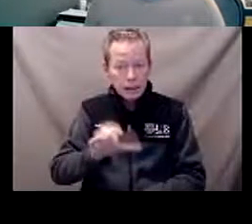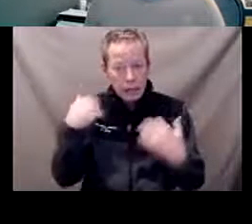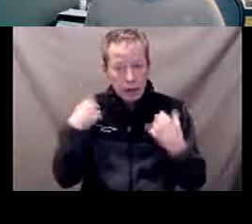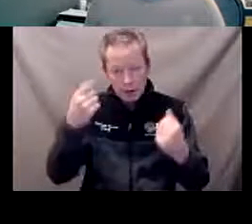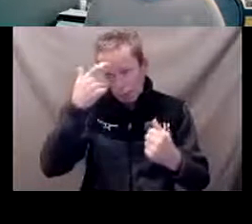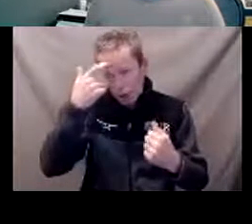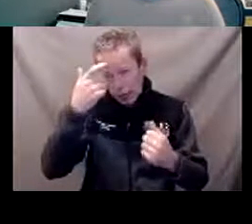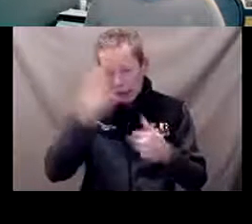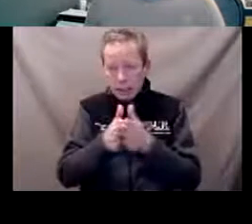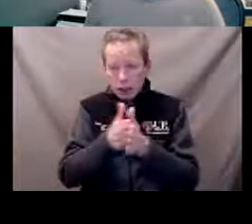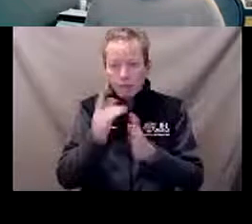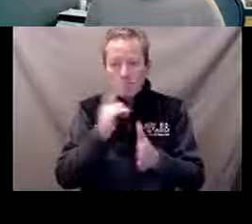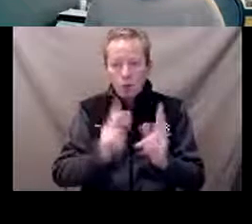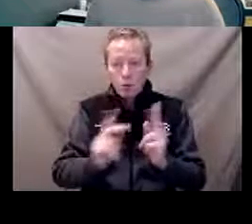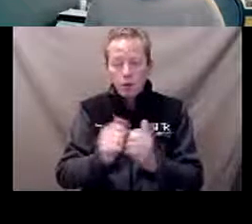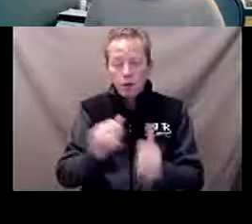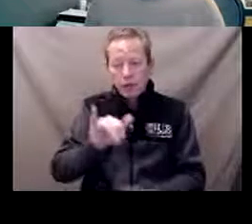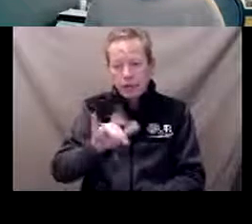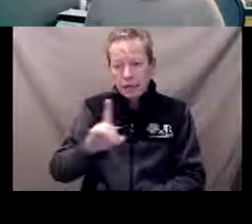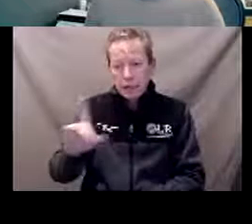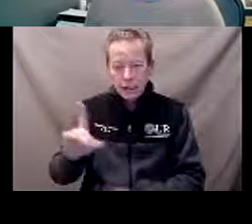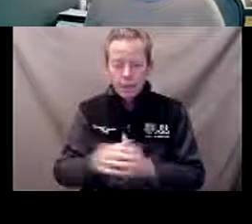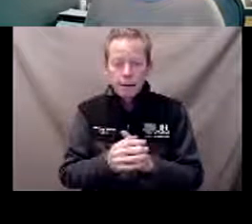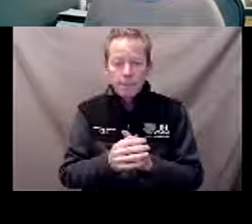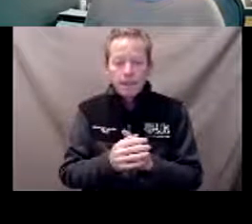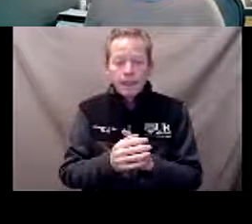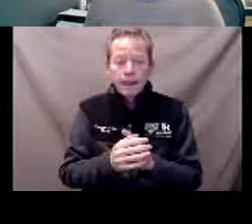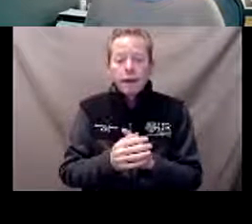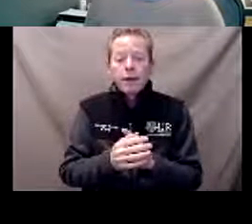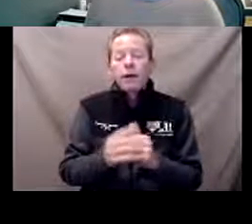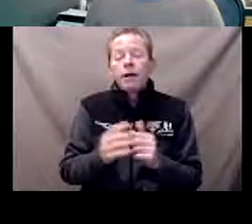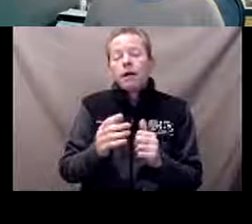with intellectual and developmental disabilities. She is also an implementation scientist at the